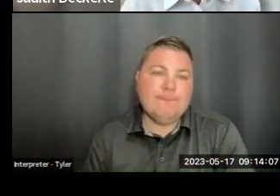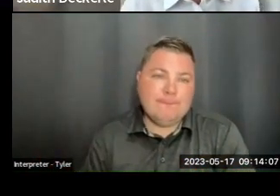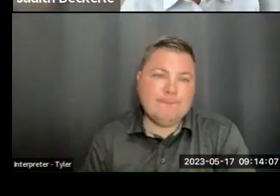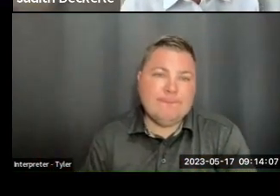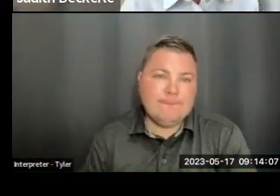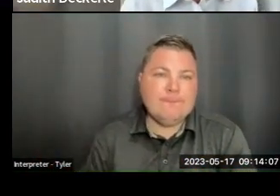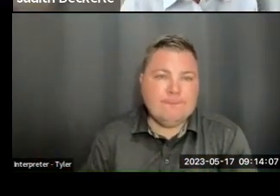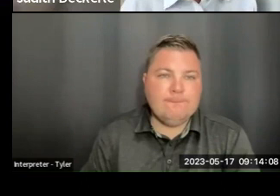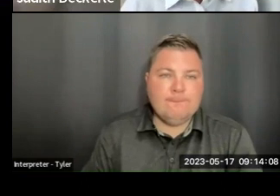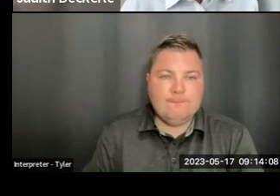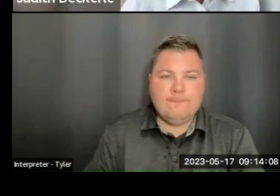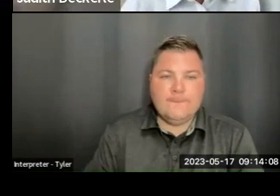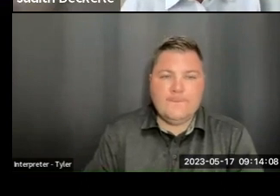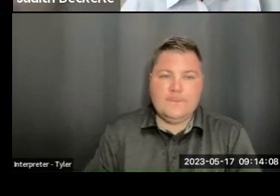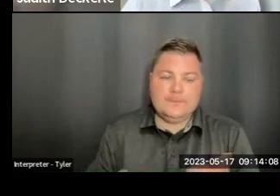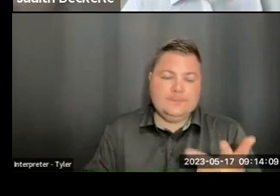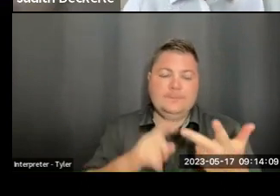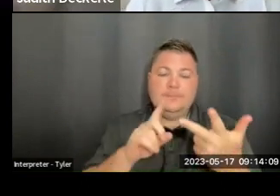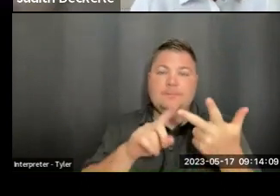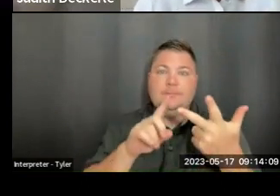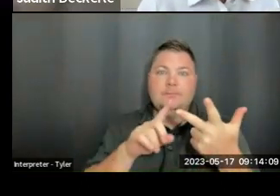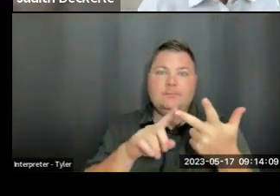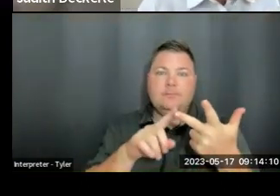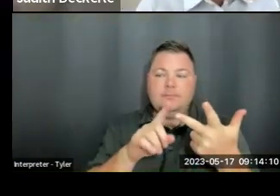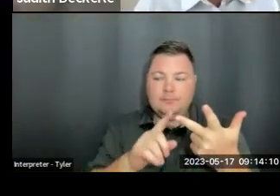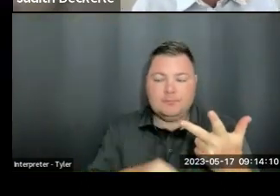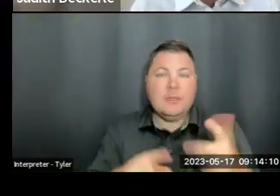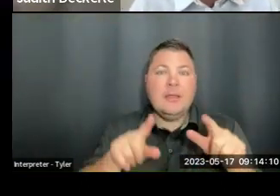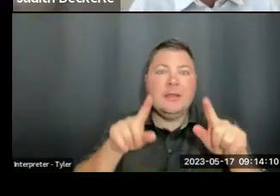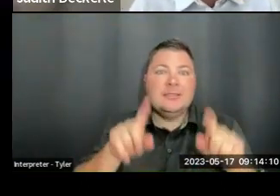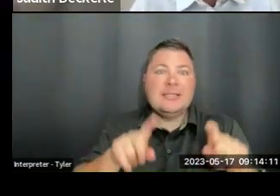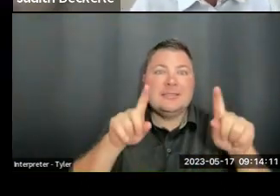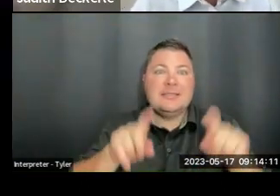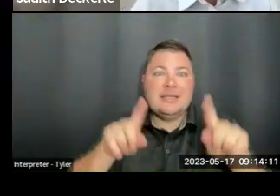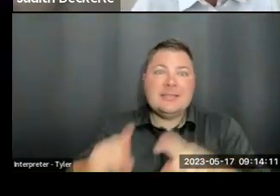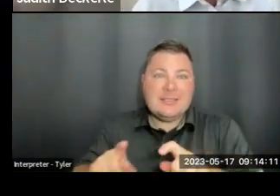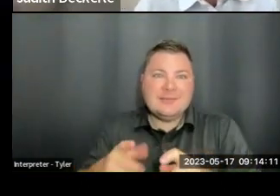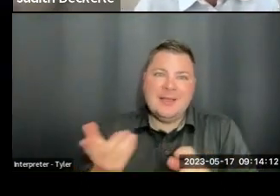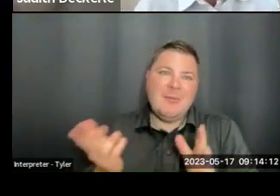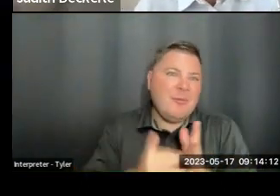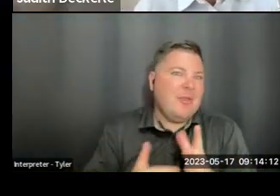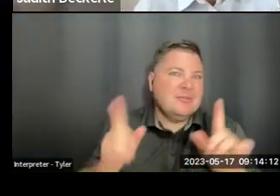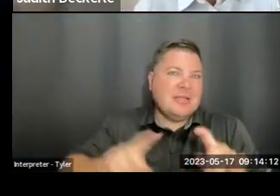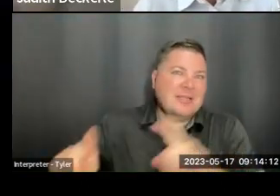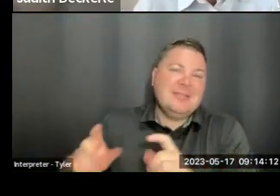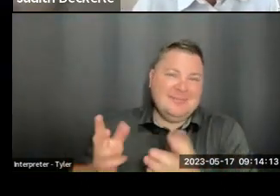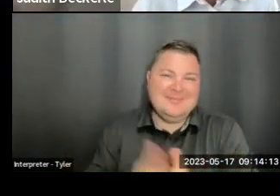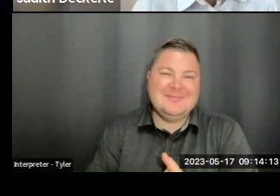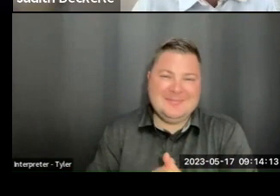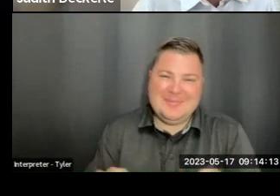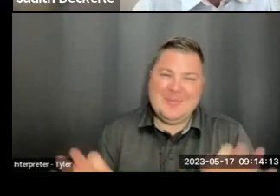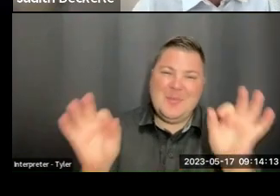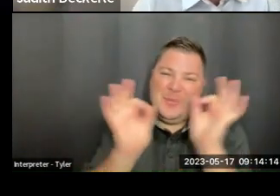cannot hear what is being said, they cannot caption the spoken word. Number three, test, test, test and